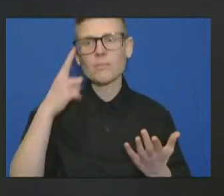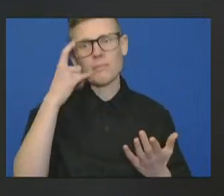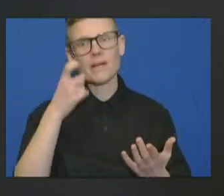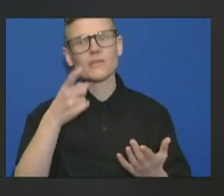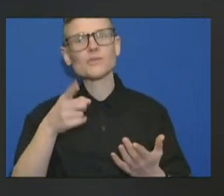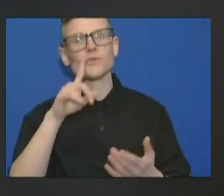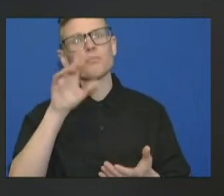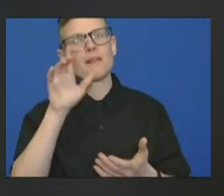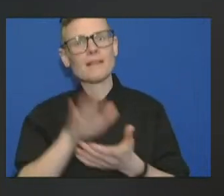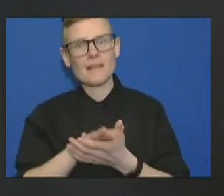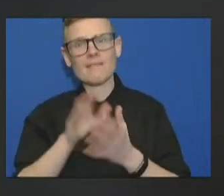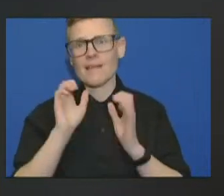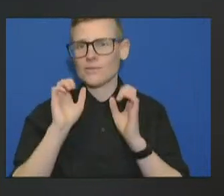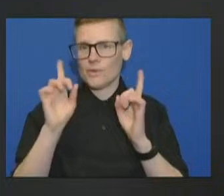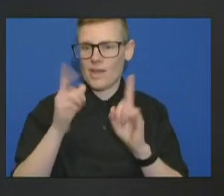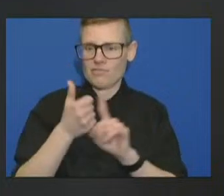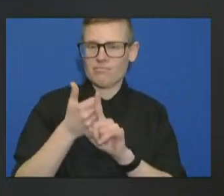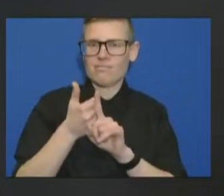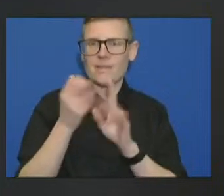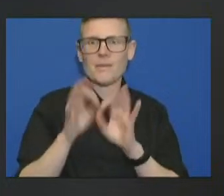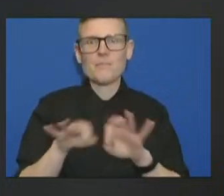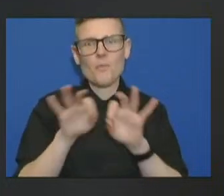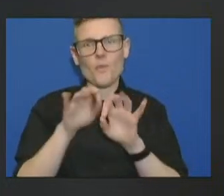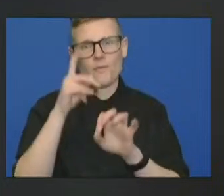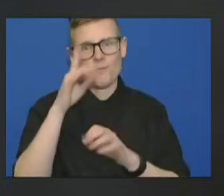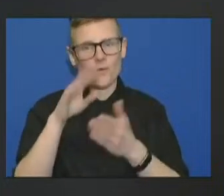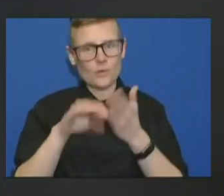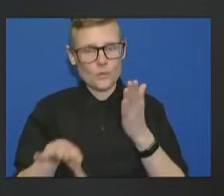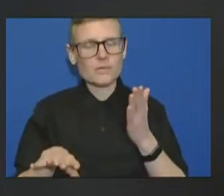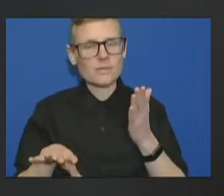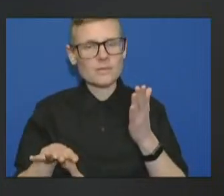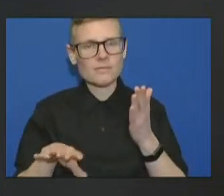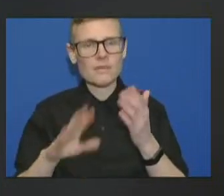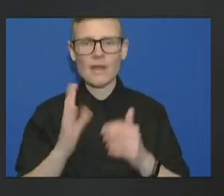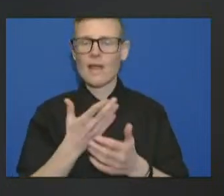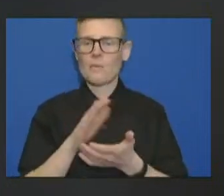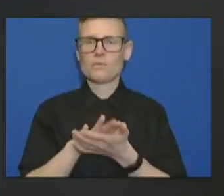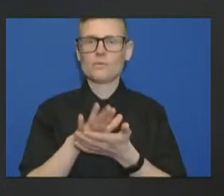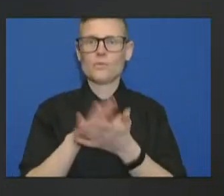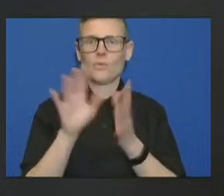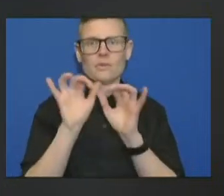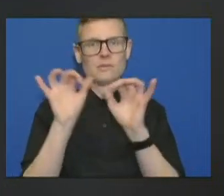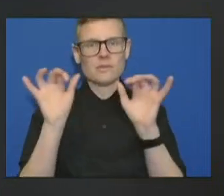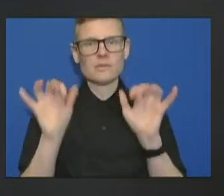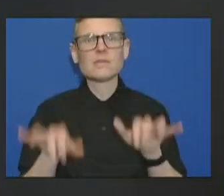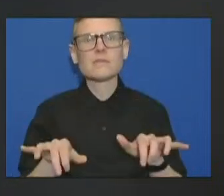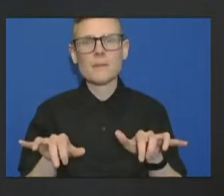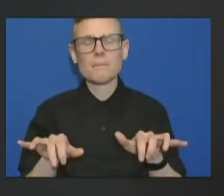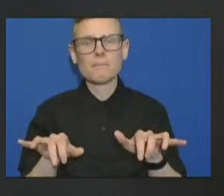appreciate everyone's here. You're here because you believe